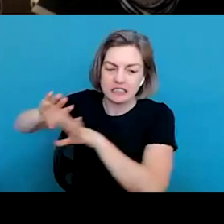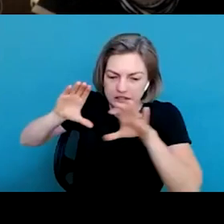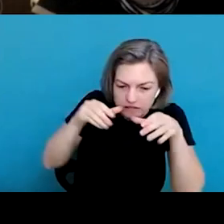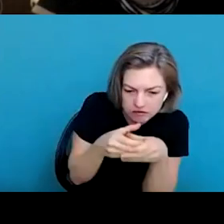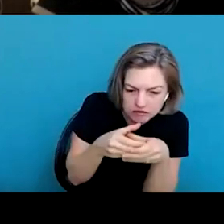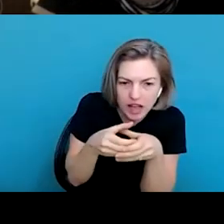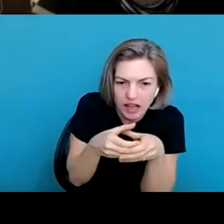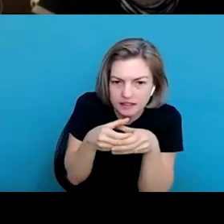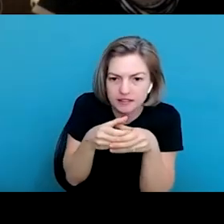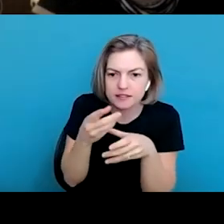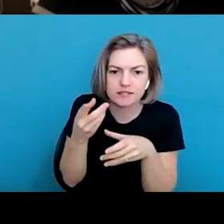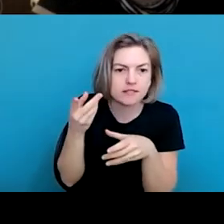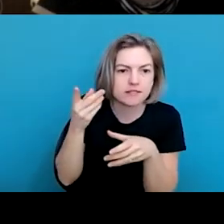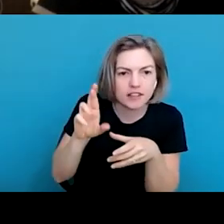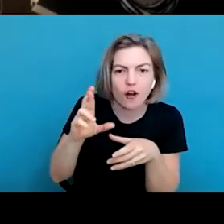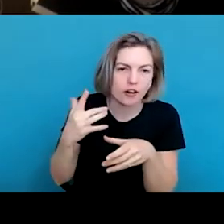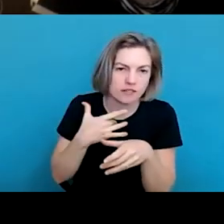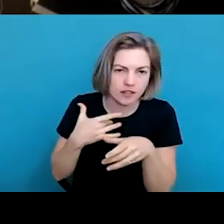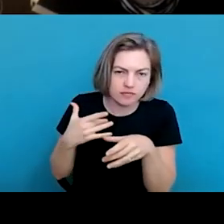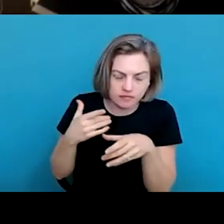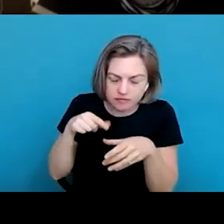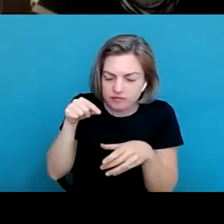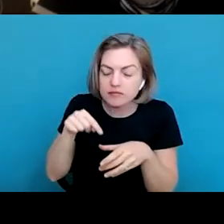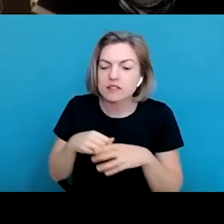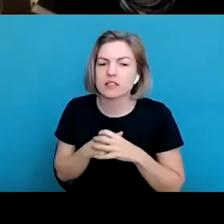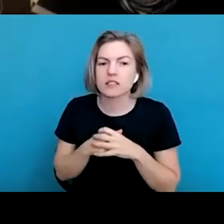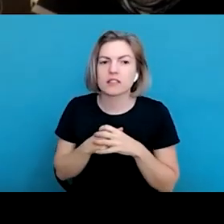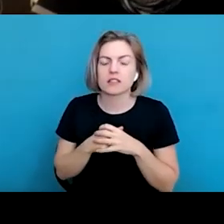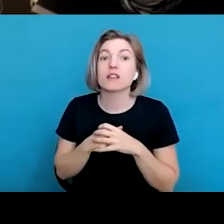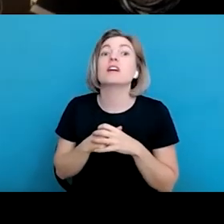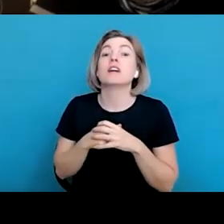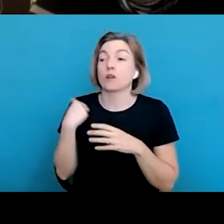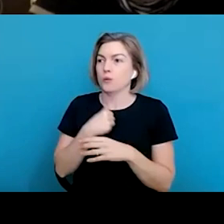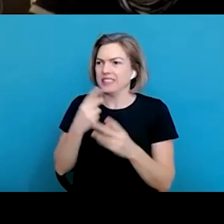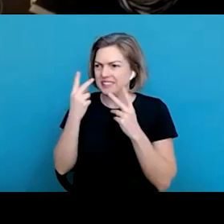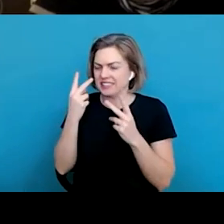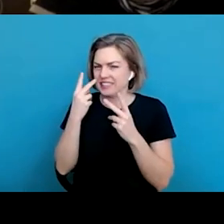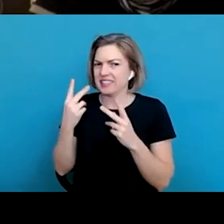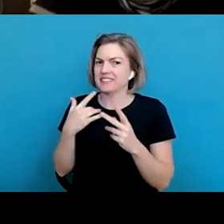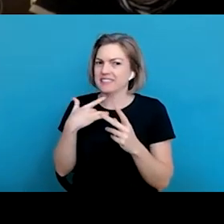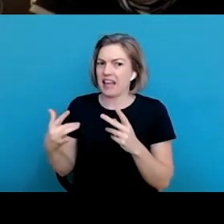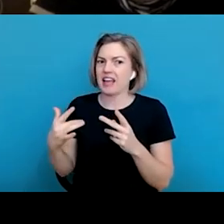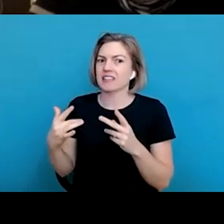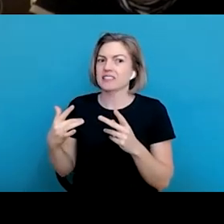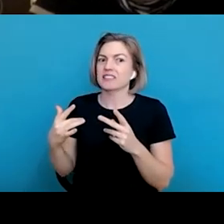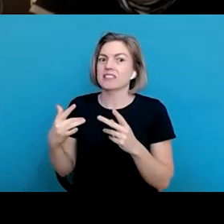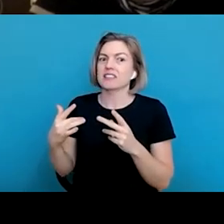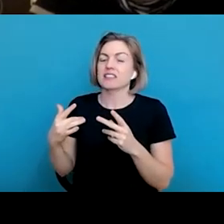VR sits in today, one thing we are certainly seeing is that trend towards social engagement in immersive spaces.